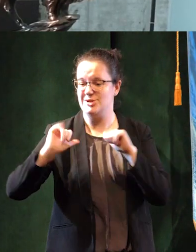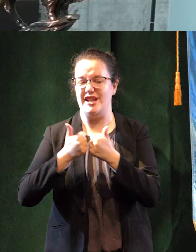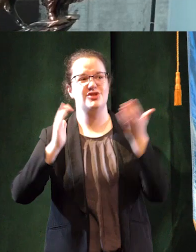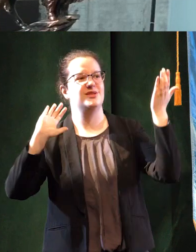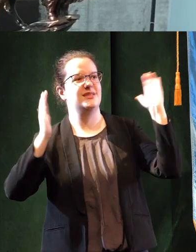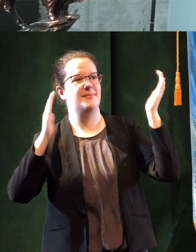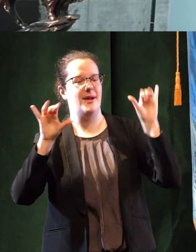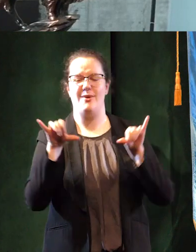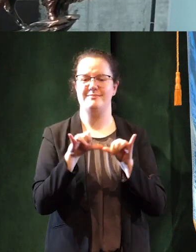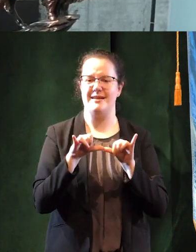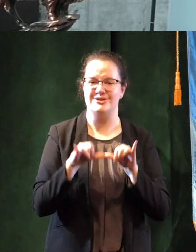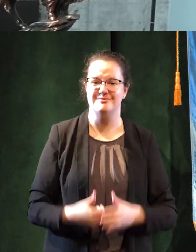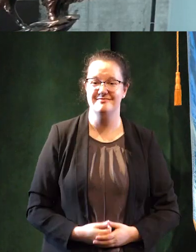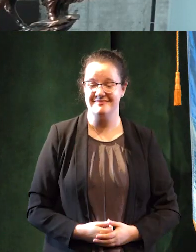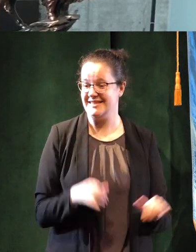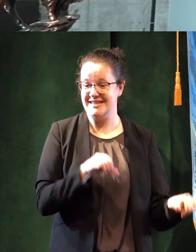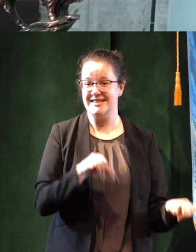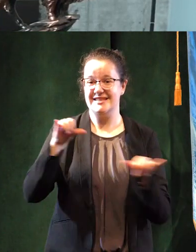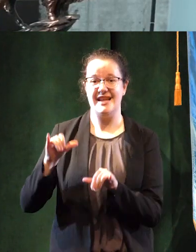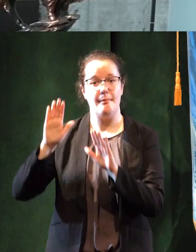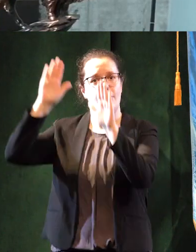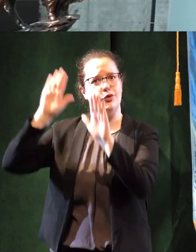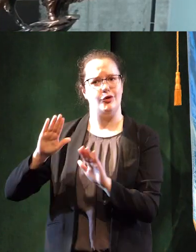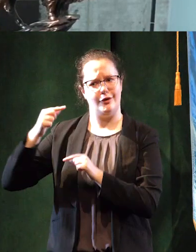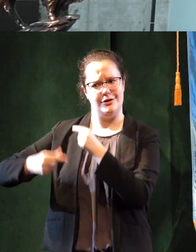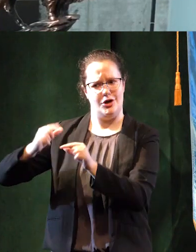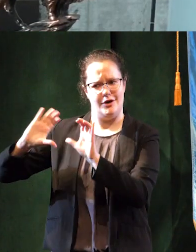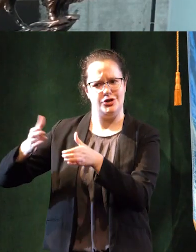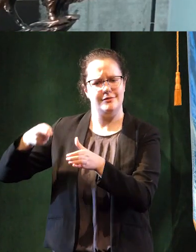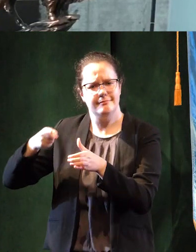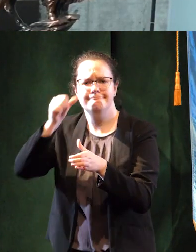throws your way just like the greatest generation who endured and survived the